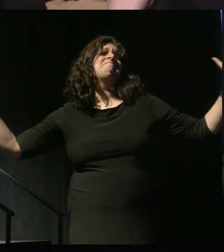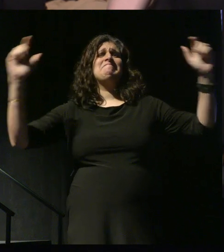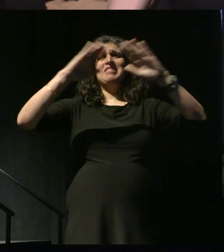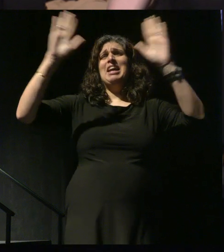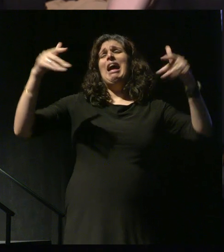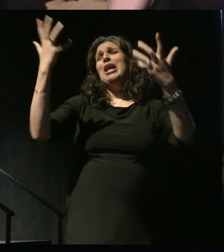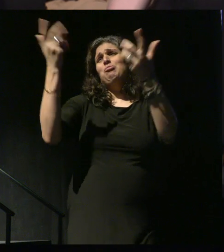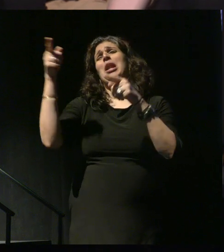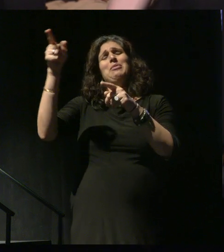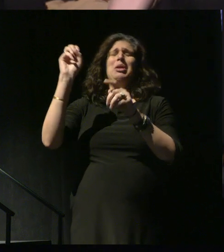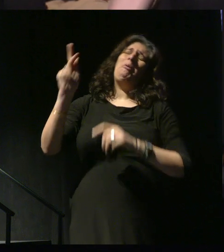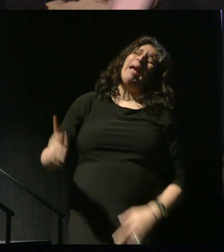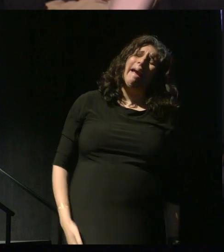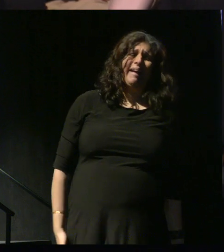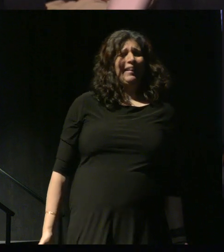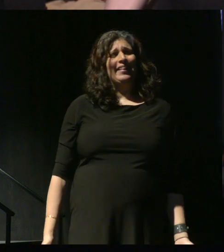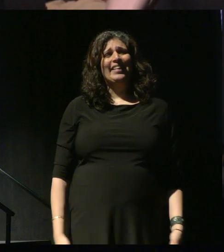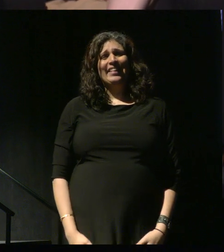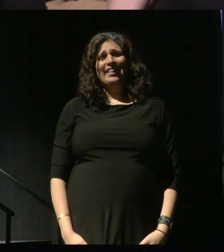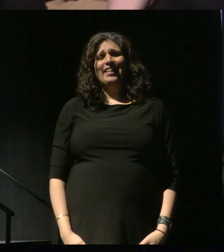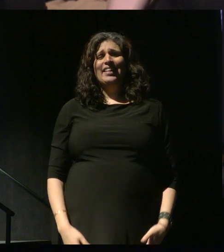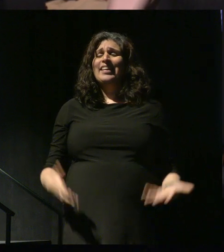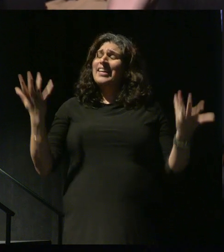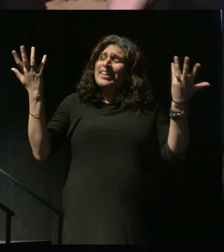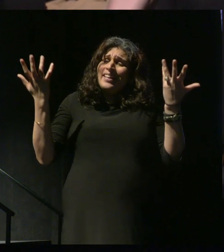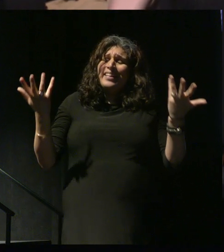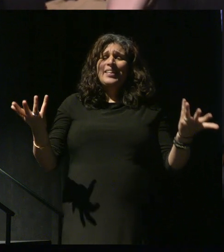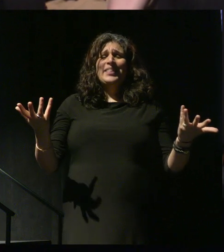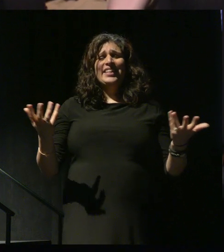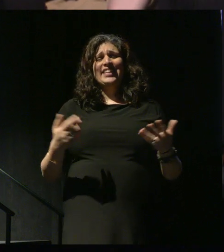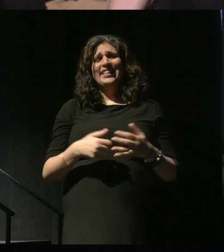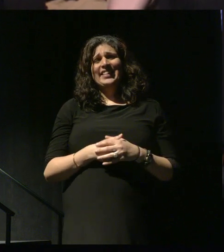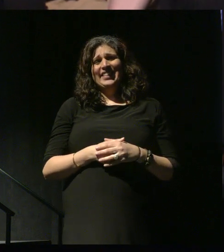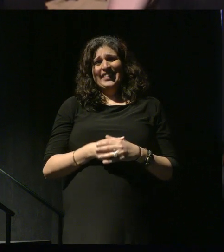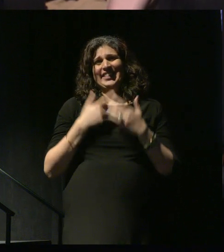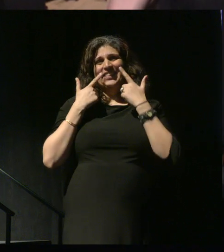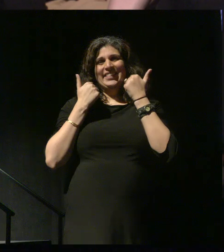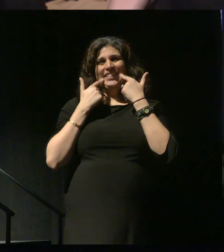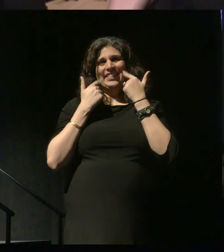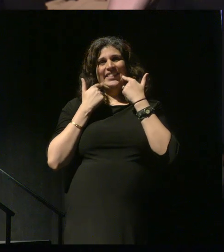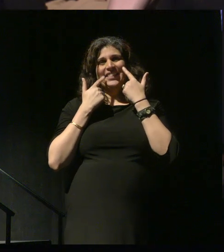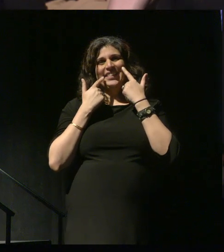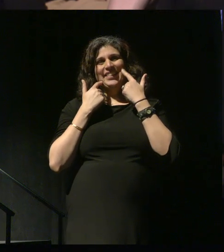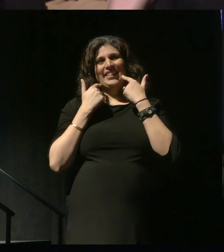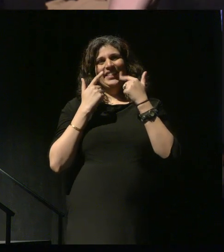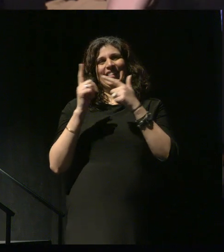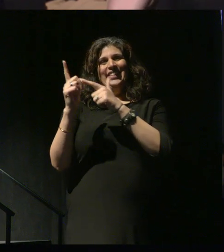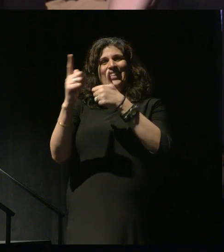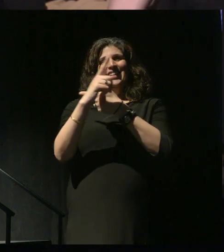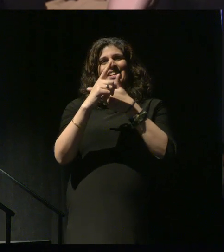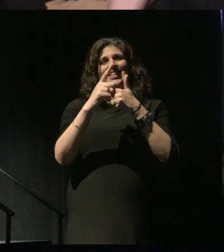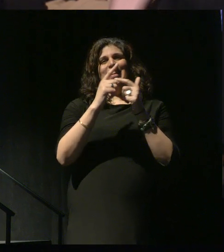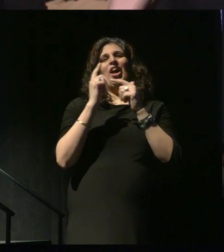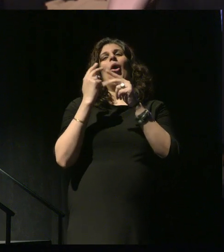Anyway, stop. That's the God, that's the God Such good God. I love it, I love it.